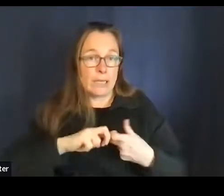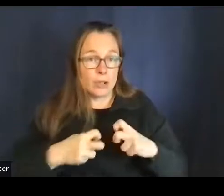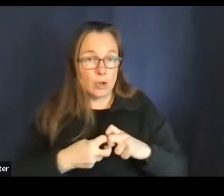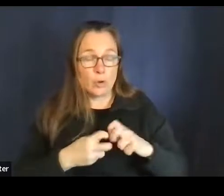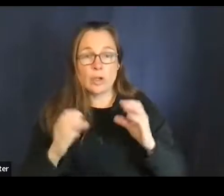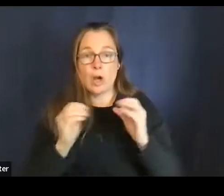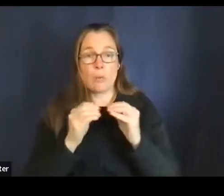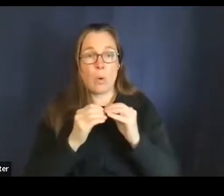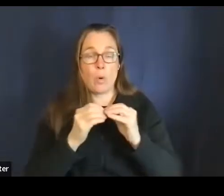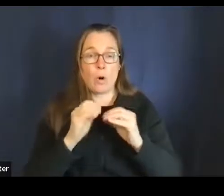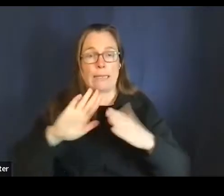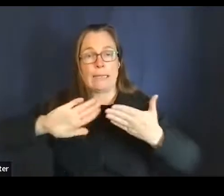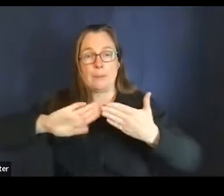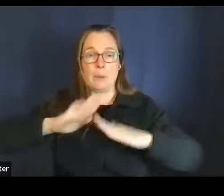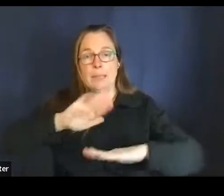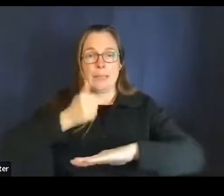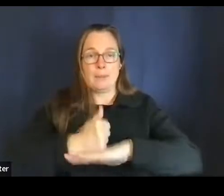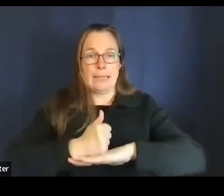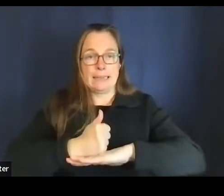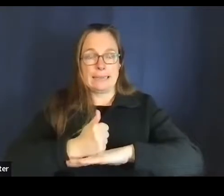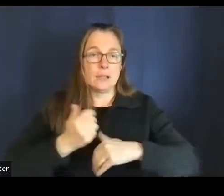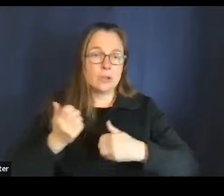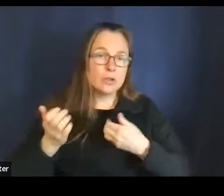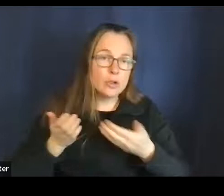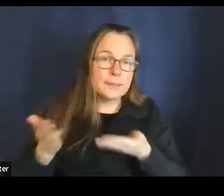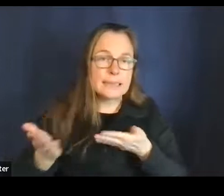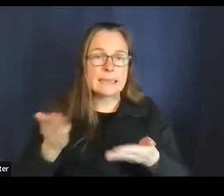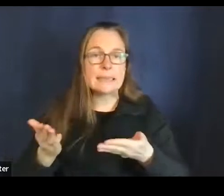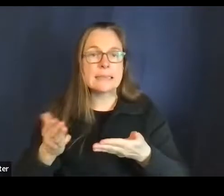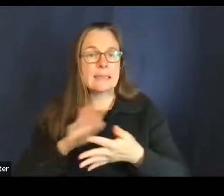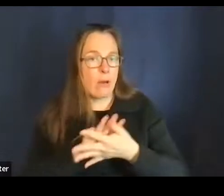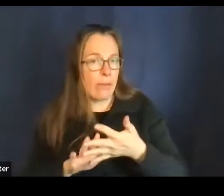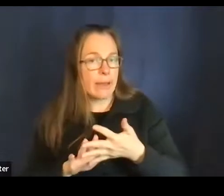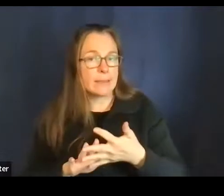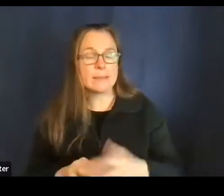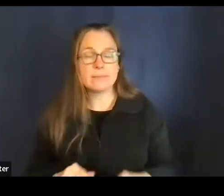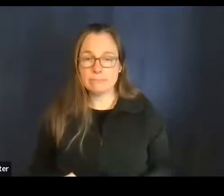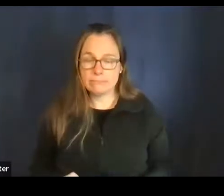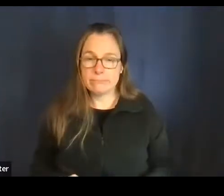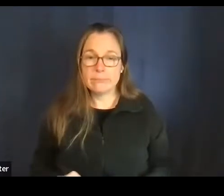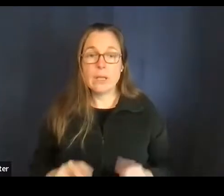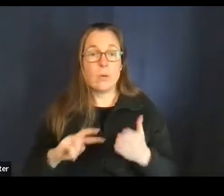community based kinds of service oriented issues. And it really is important for the executive